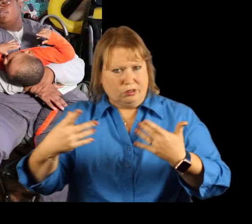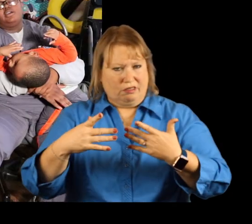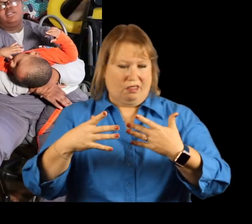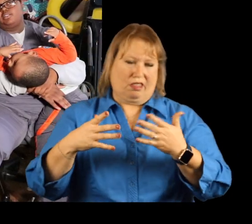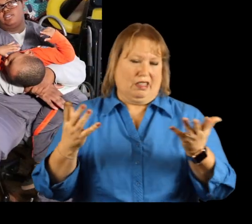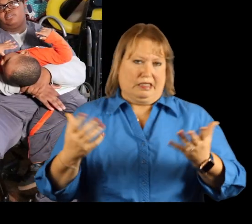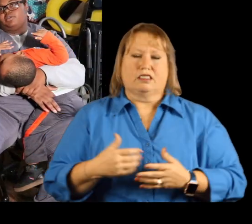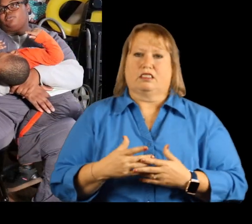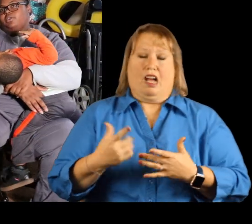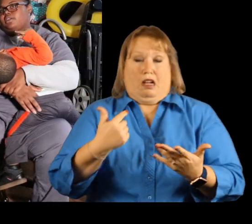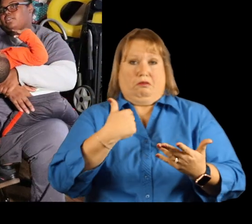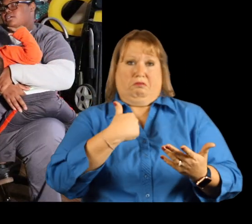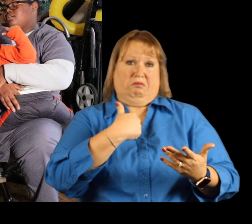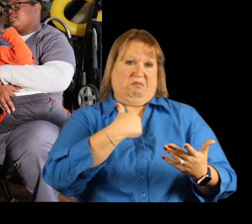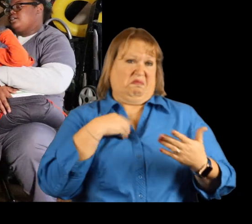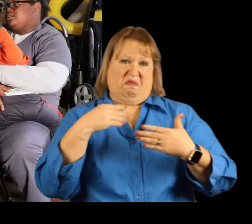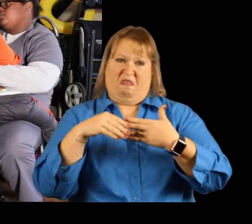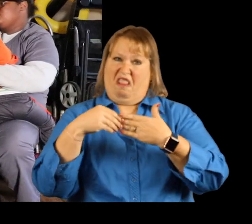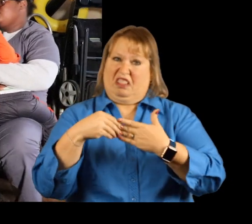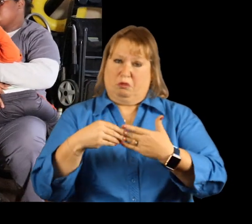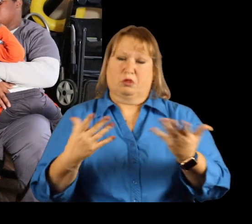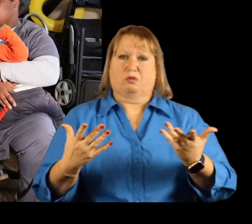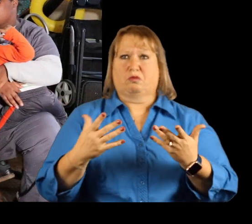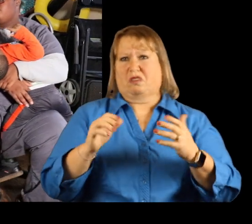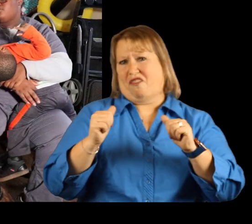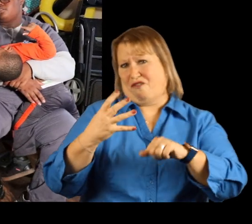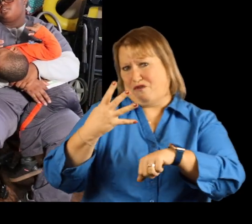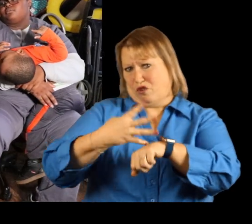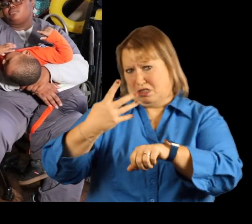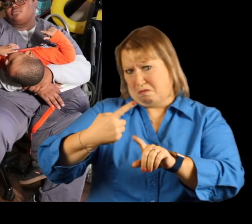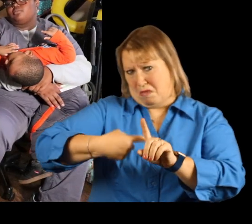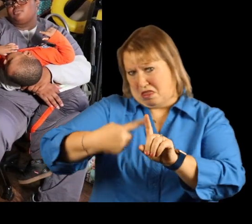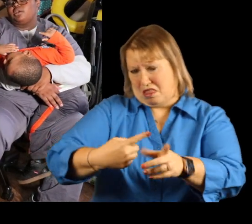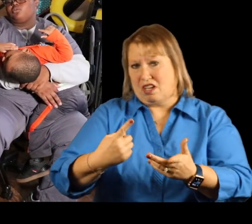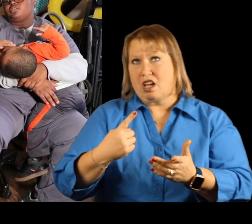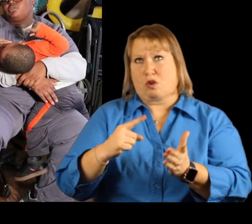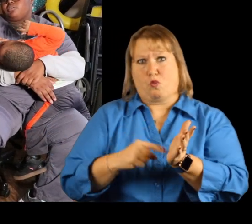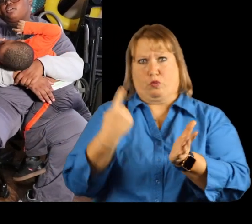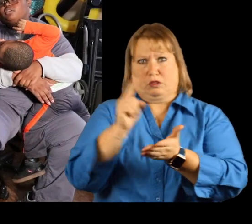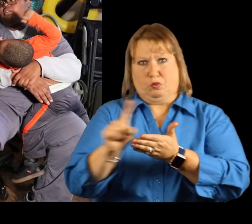Oh, I'm...I work at night. We can do four times, like once a week, right? Yes.